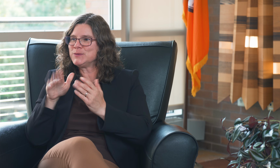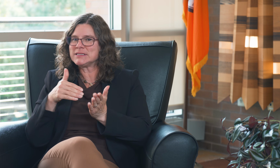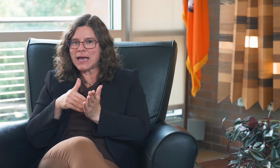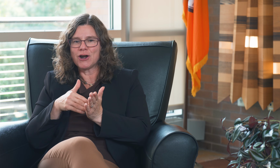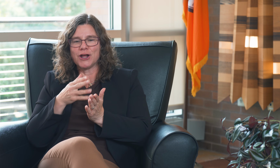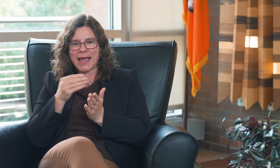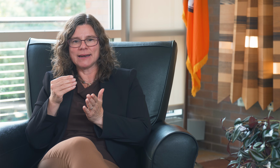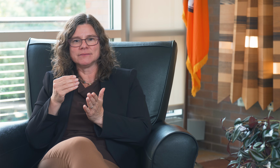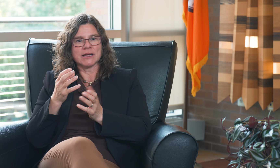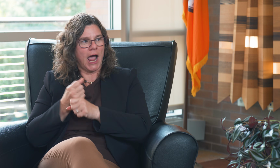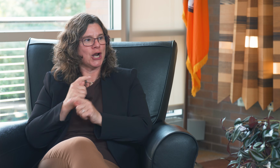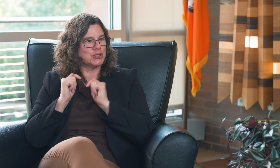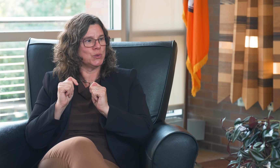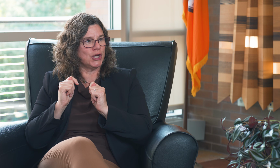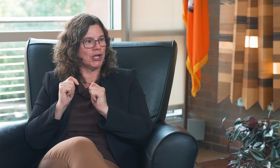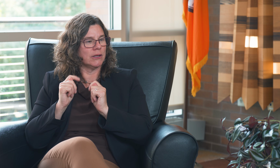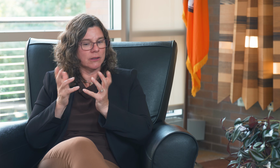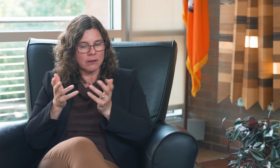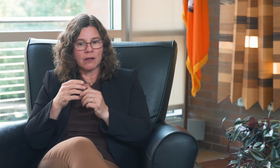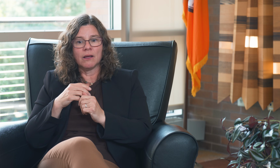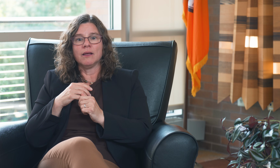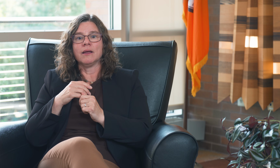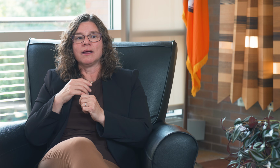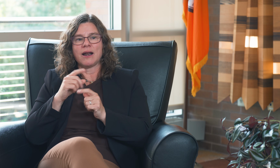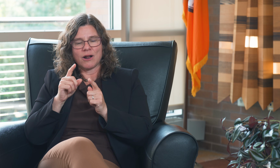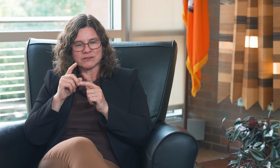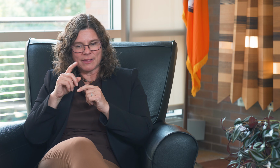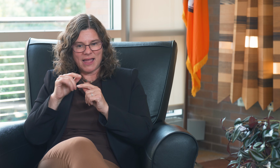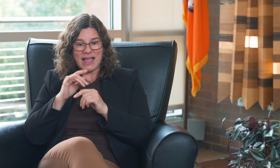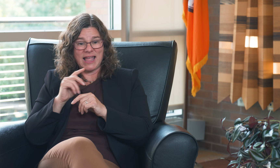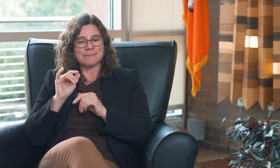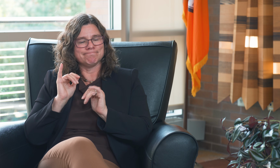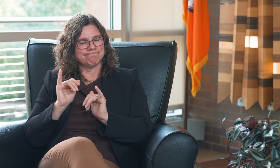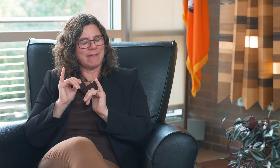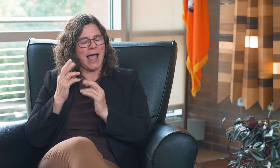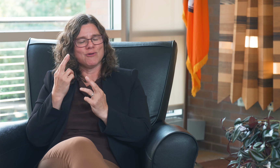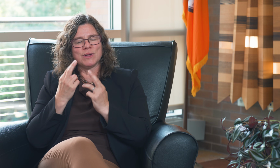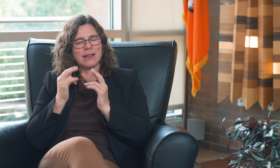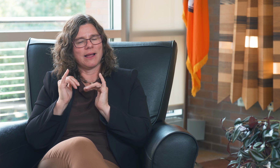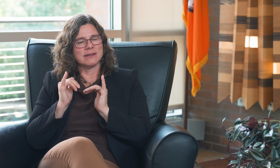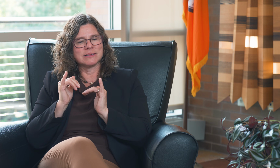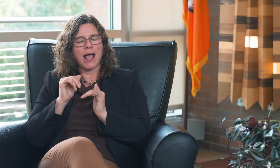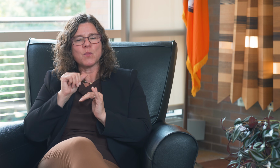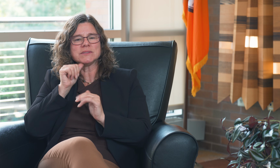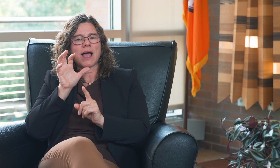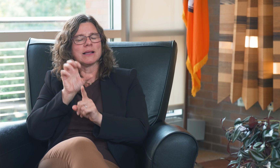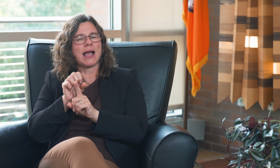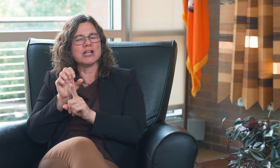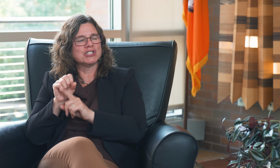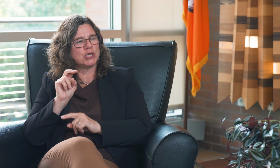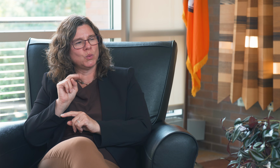So I walked myself over to the tutoring center and got a tutor. And that is when I realized